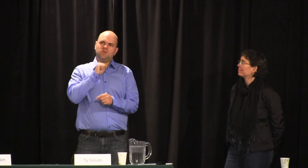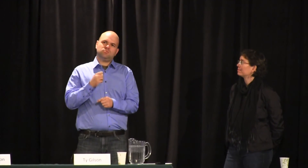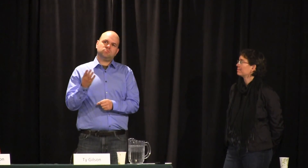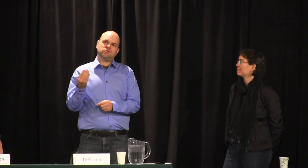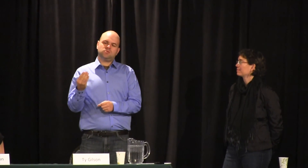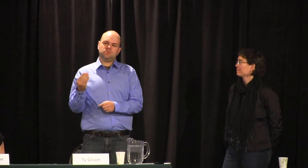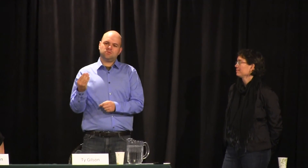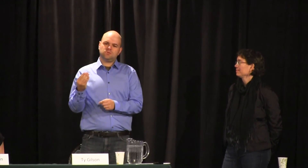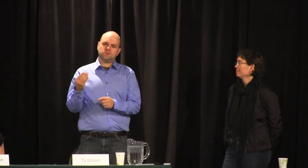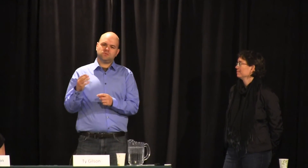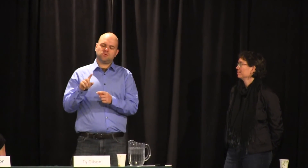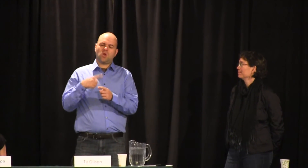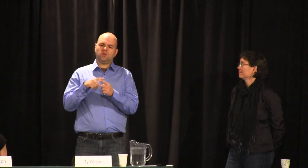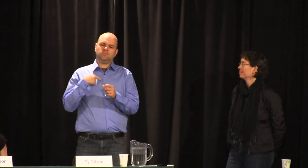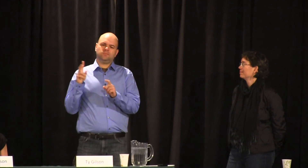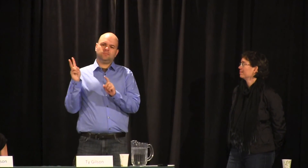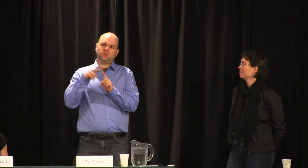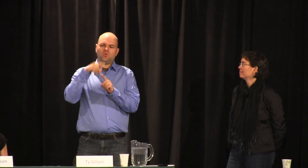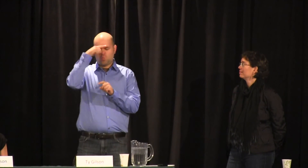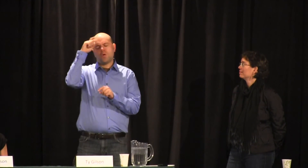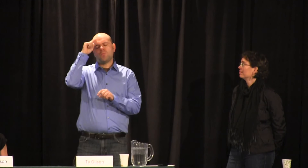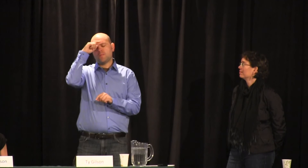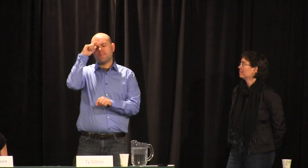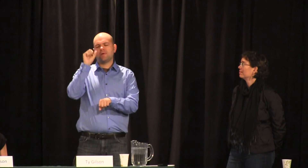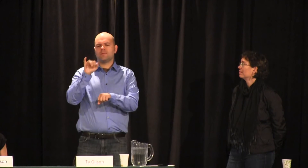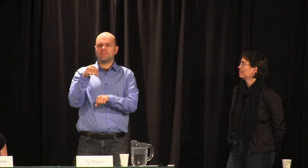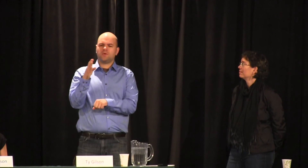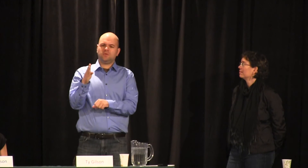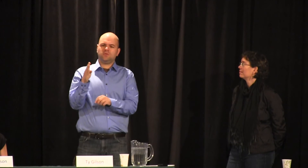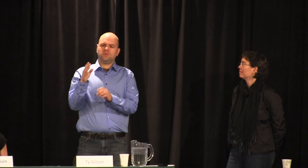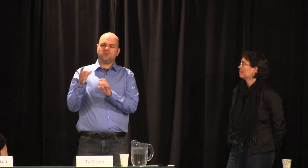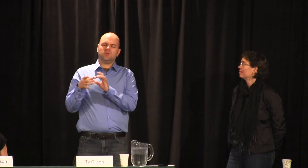boy, when I was probably 14. In the summers.